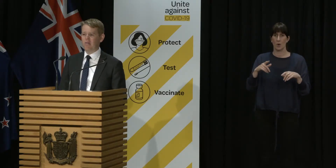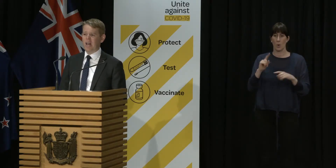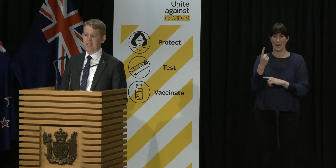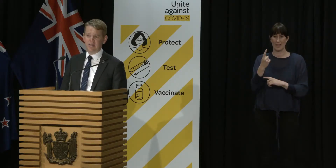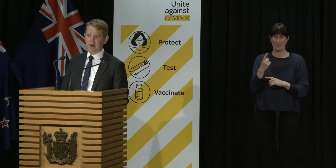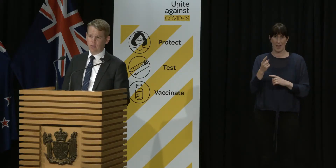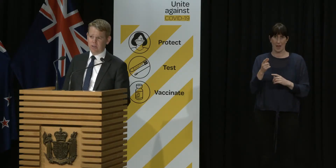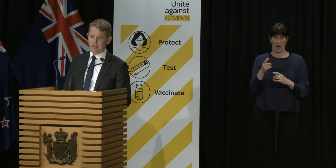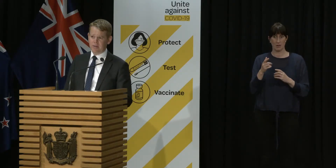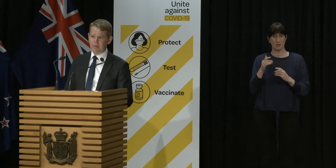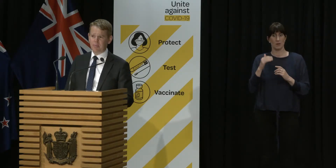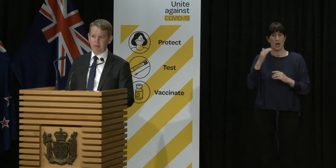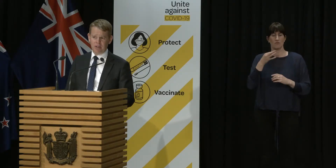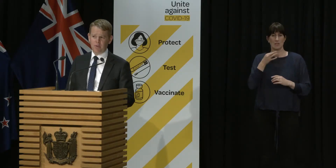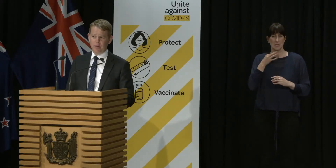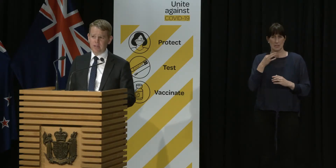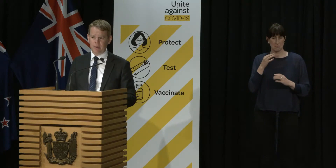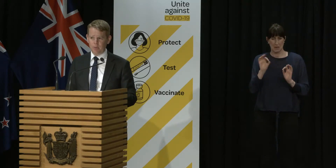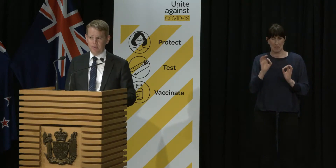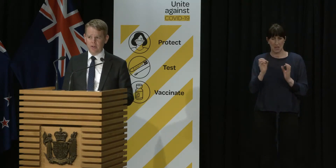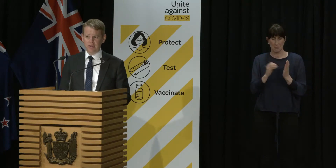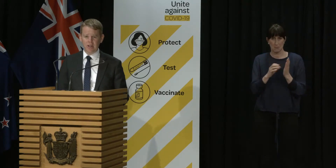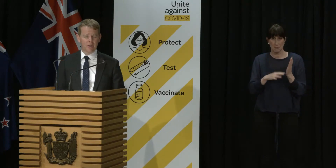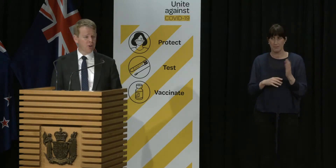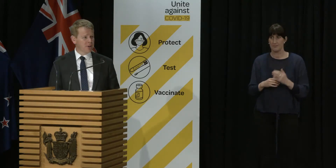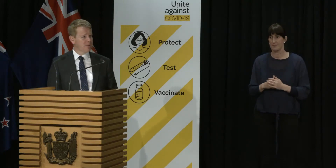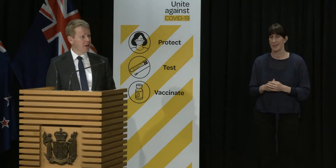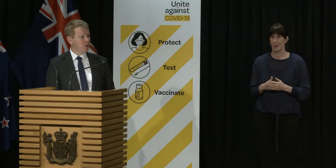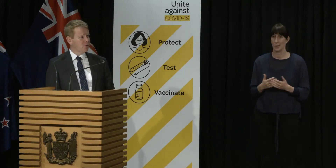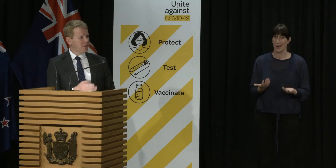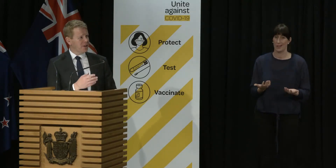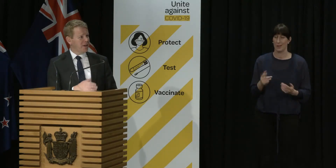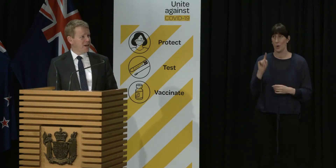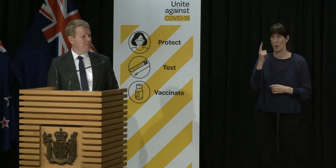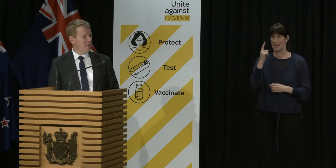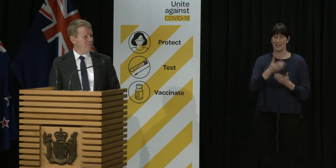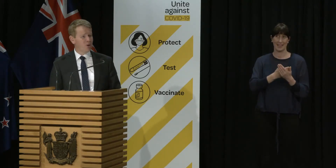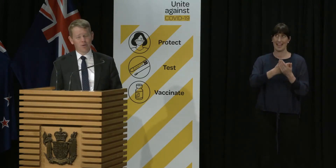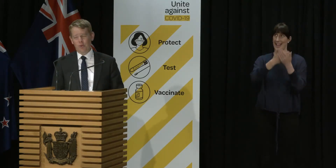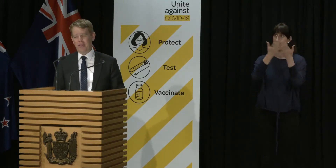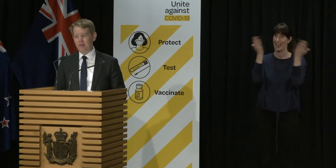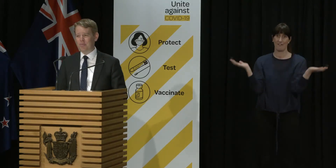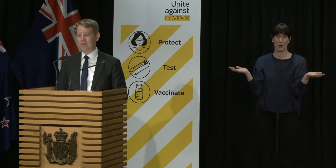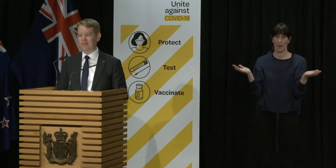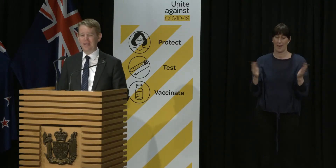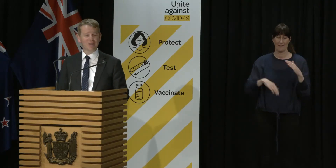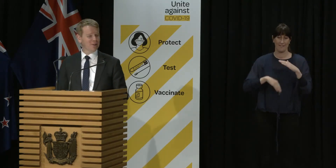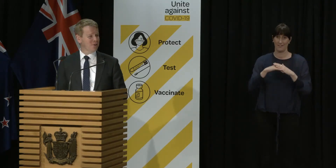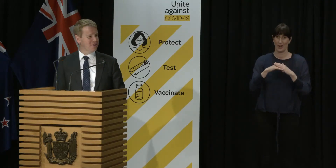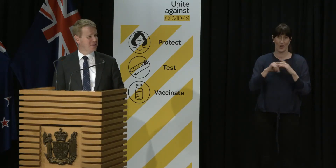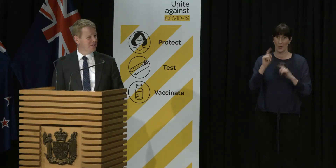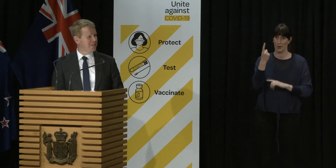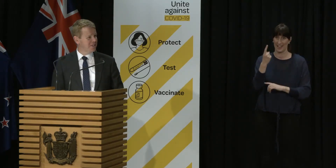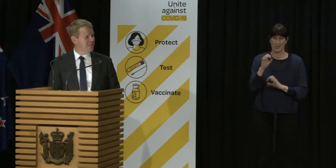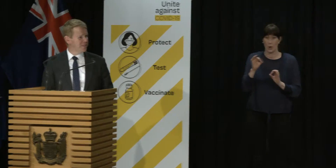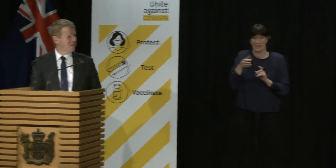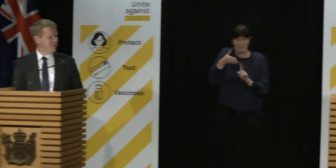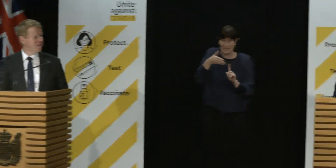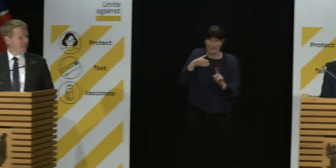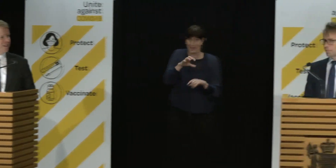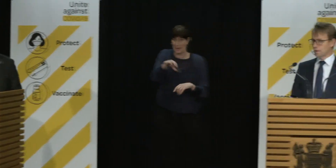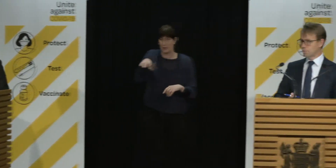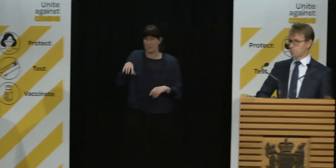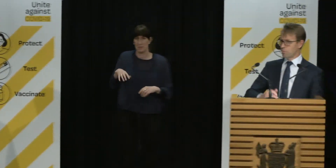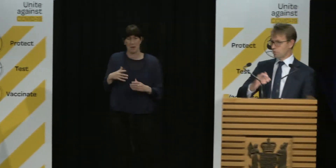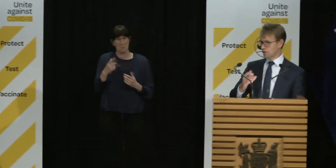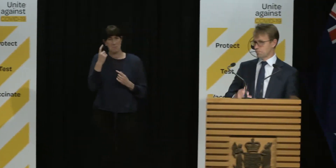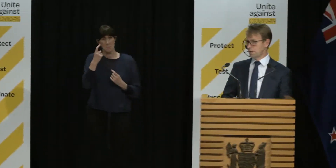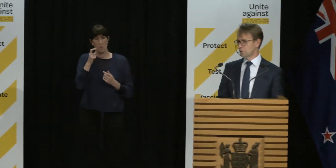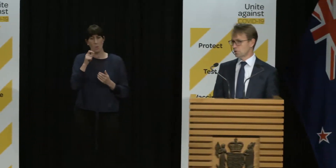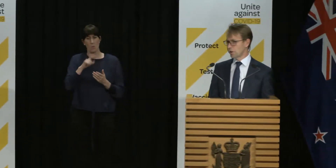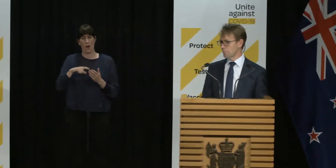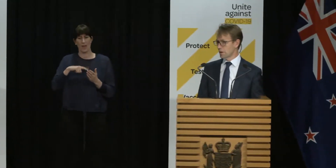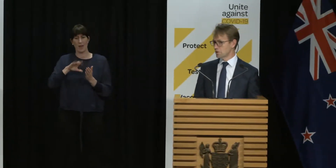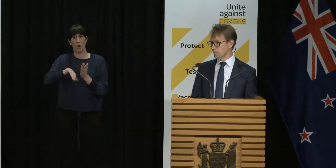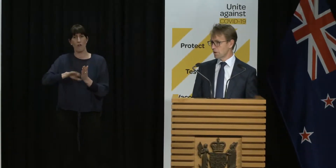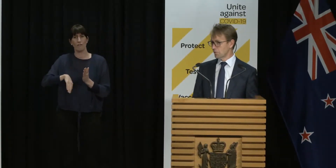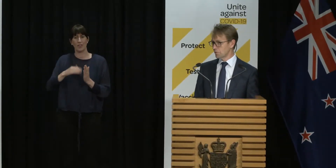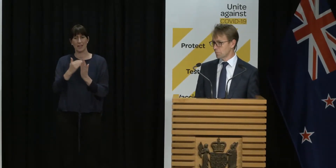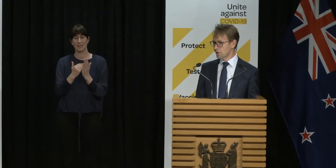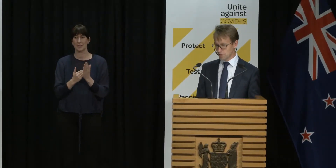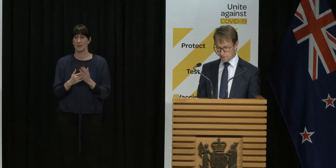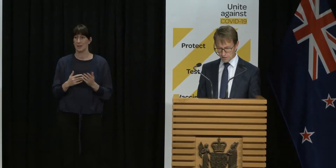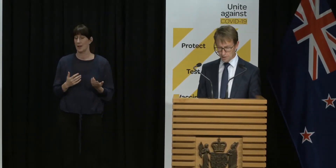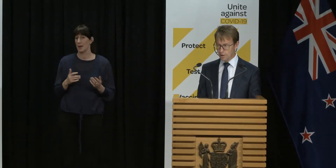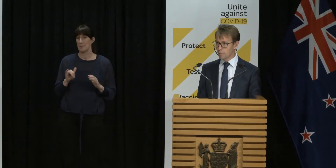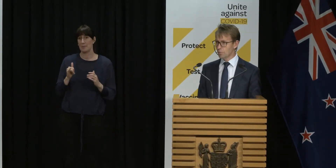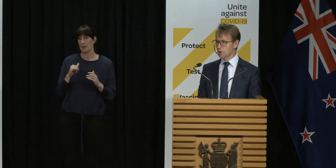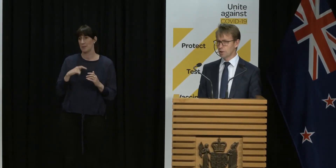the suburbs of interest was